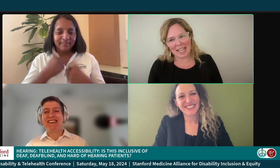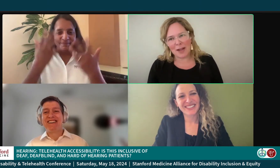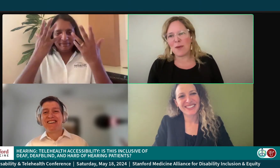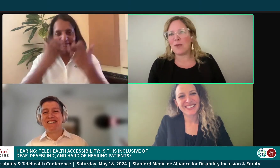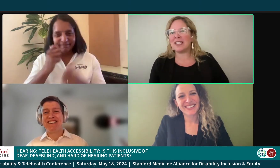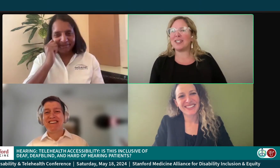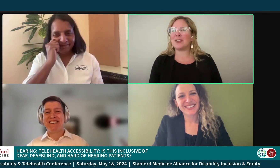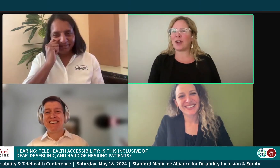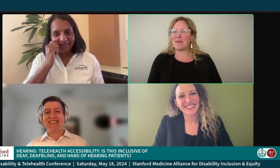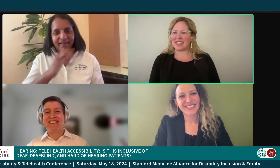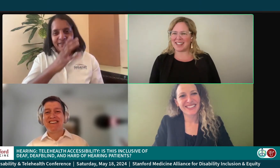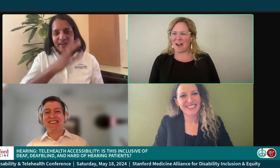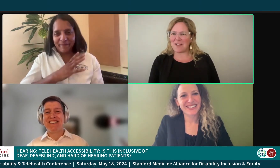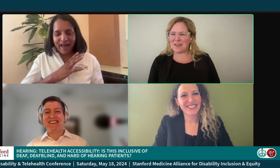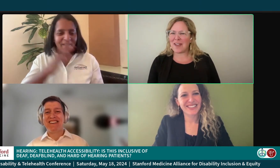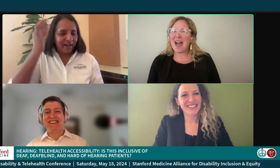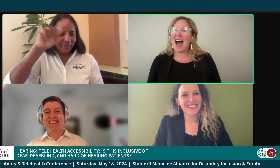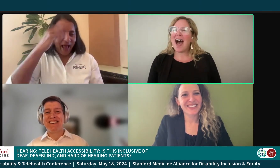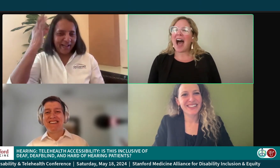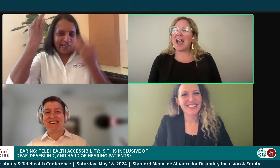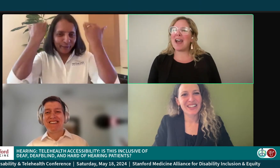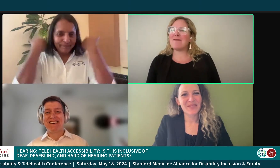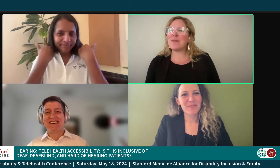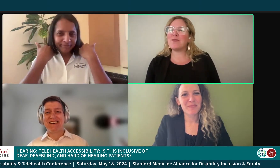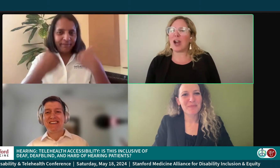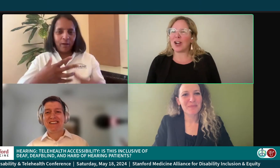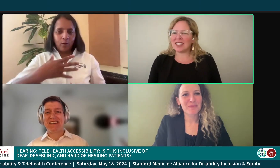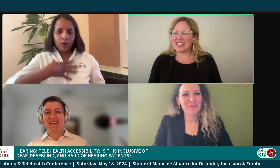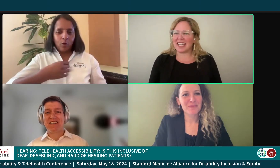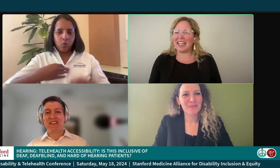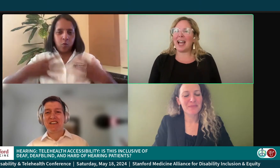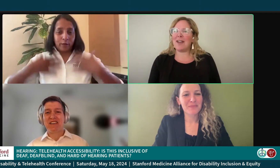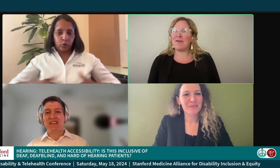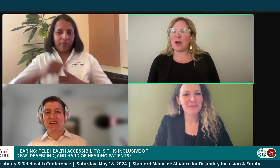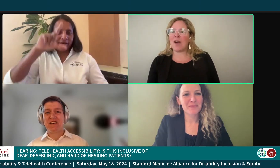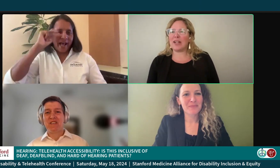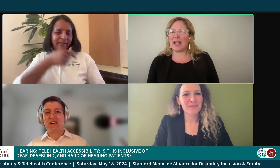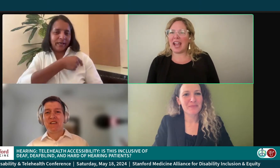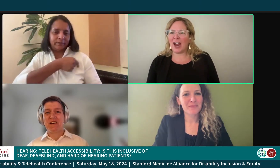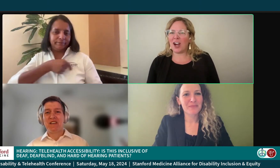to take a moment to describe myself. I have dark skin, I have brown hair,